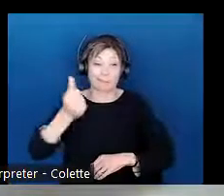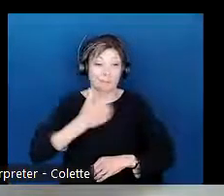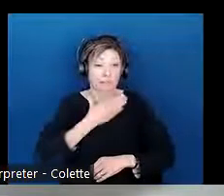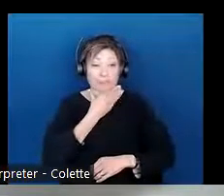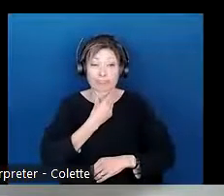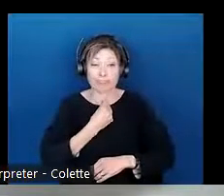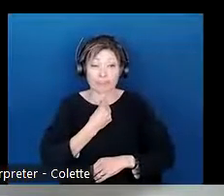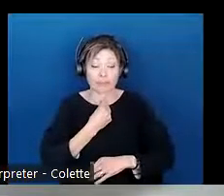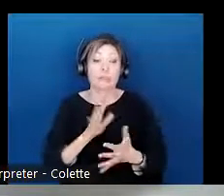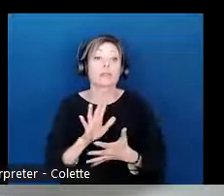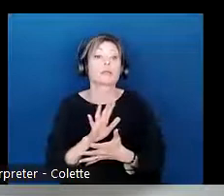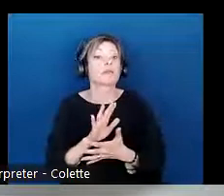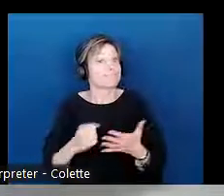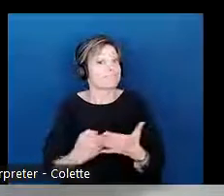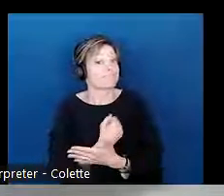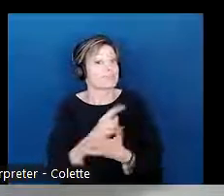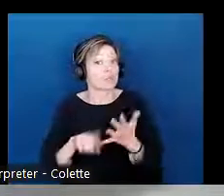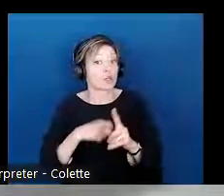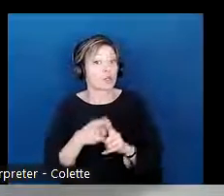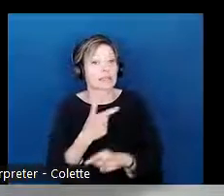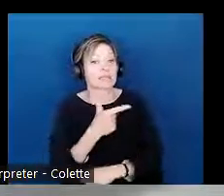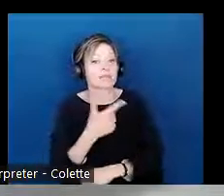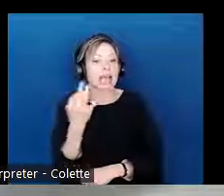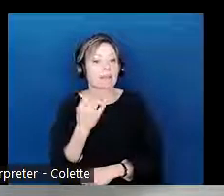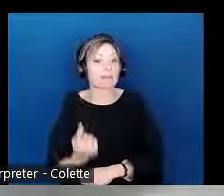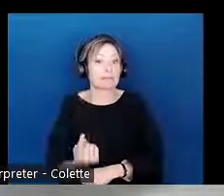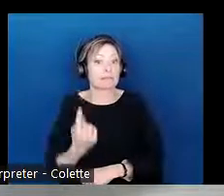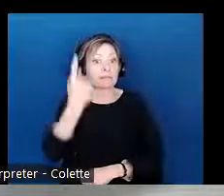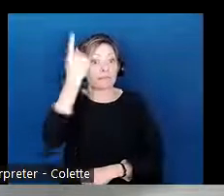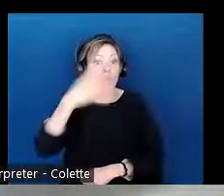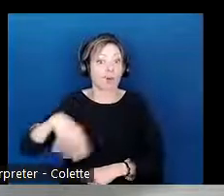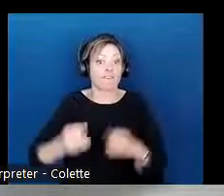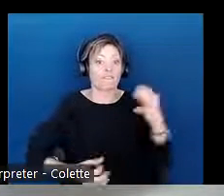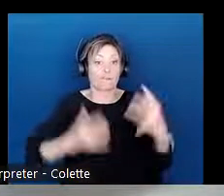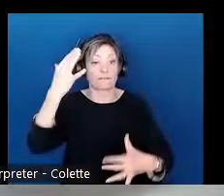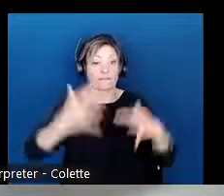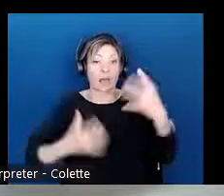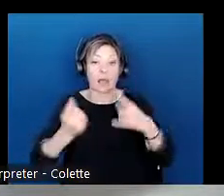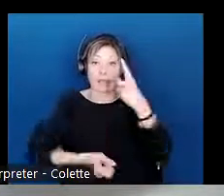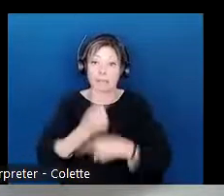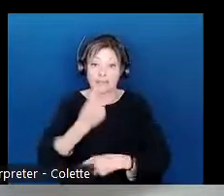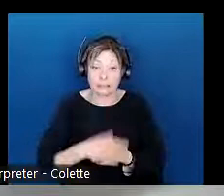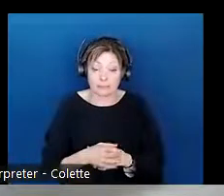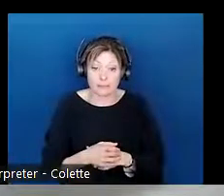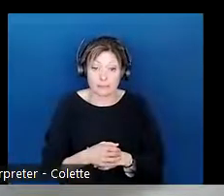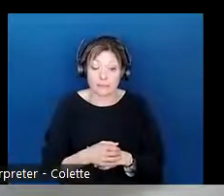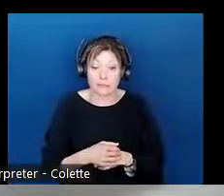in the UK and wildfires now that's partly due to the weather being so much hotter but it's